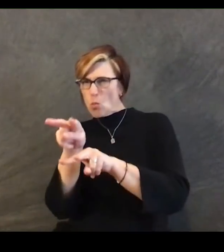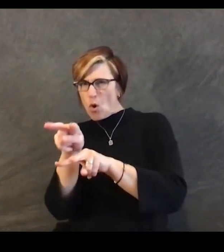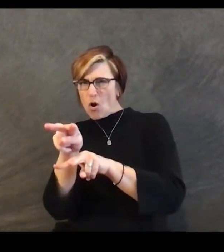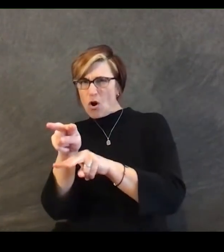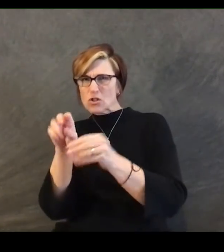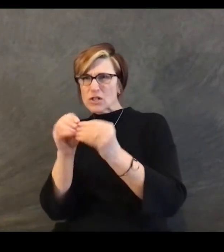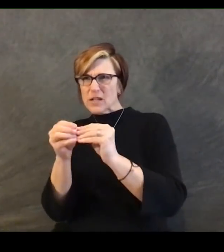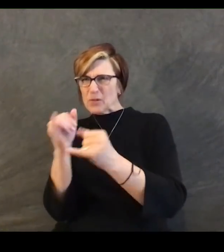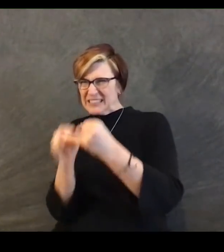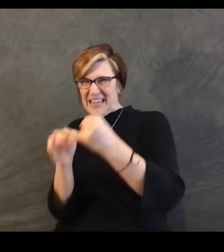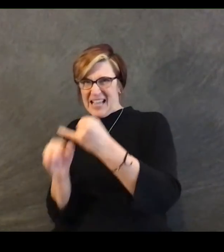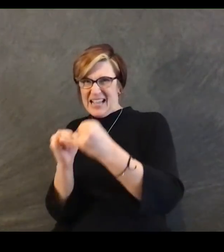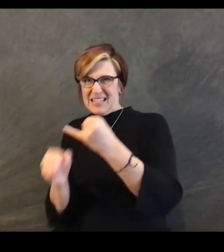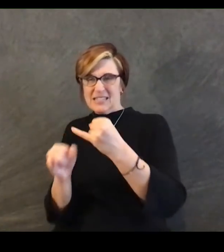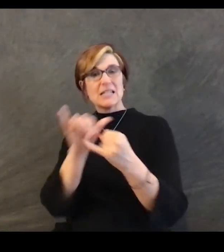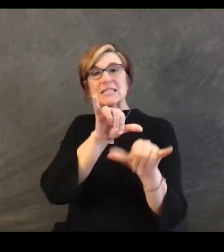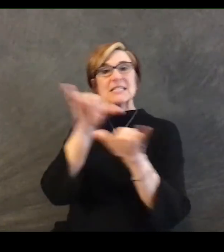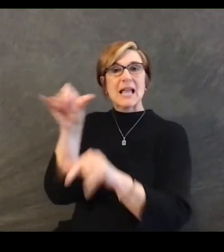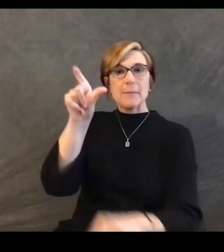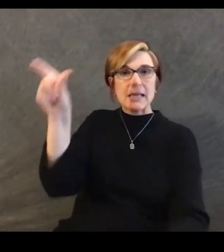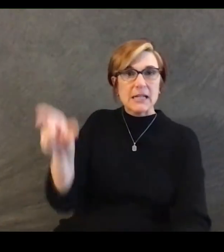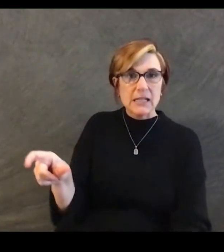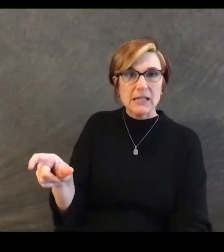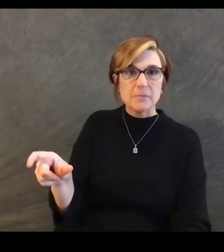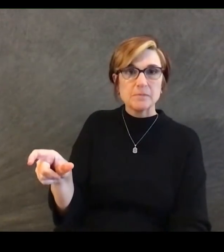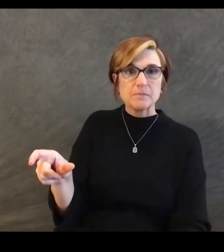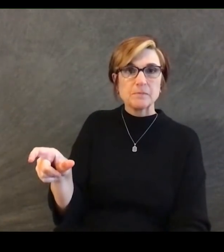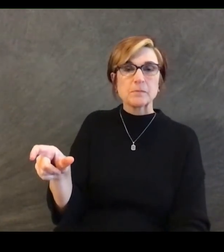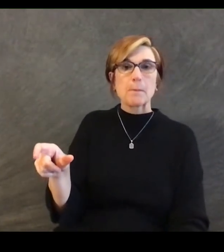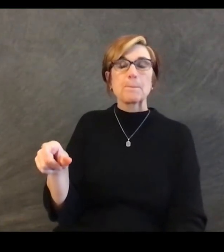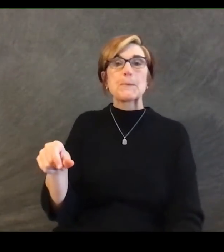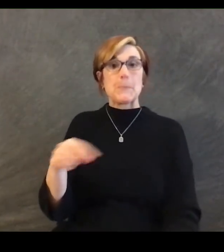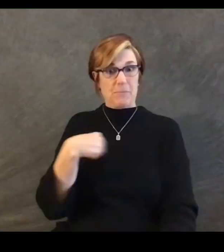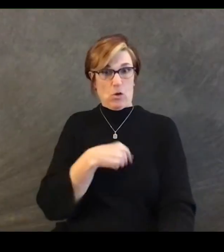we saw in Italy and the way we're likely seeing I don't want to jump the gun on